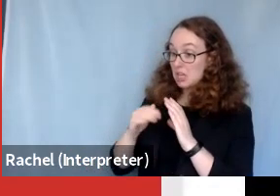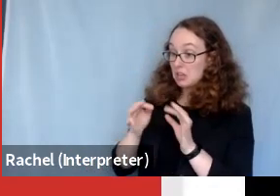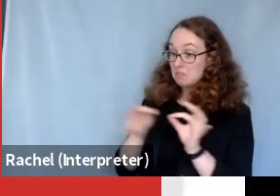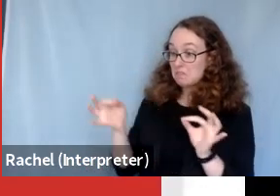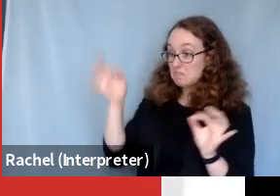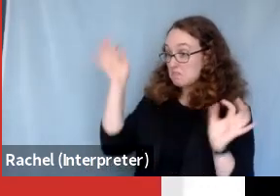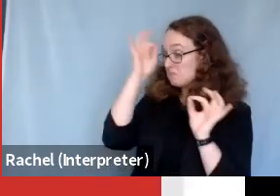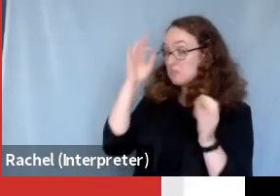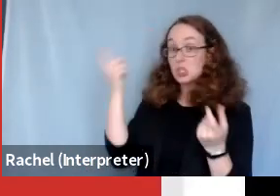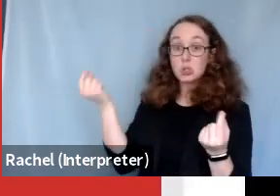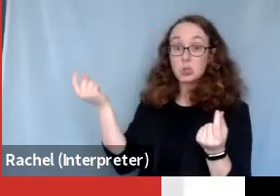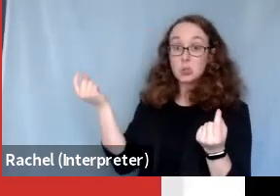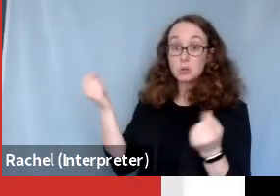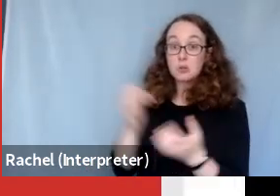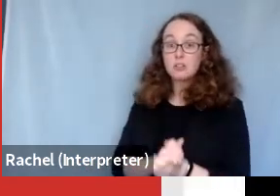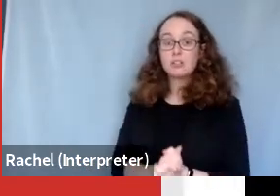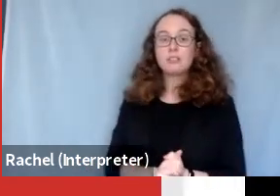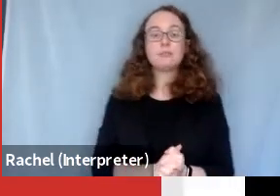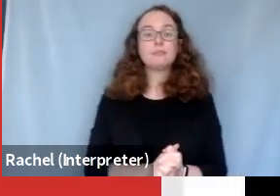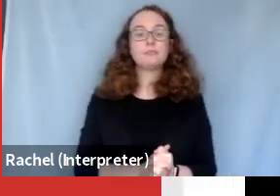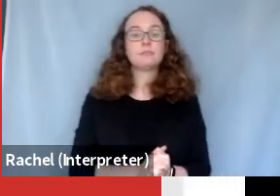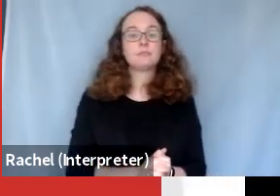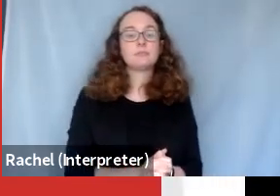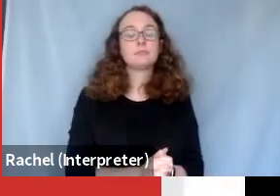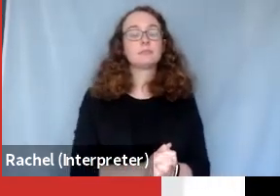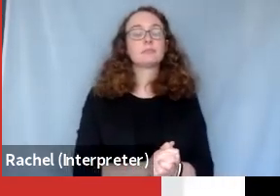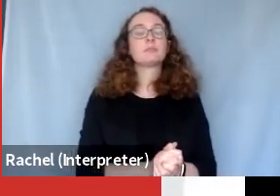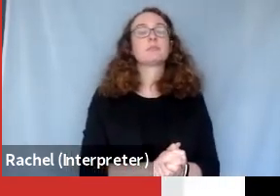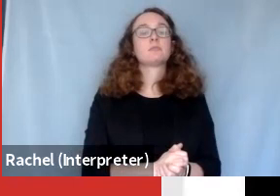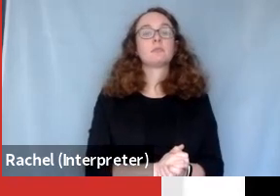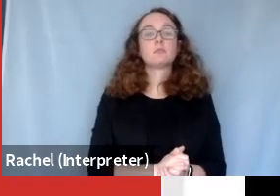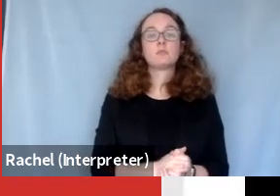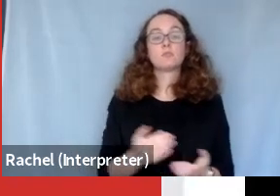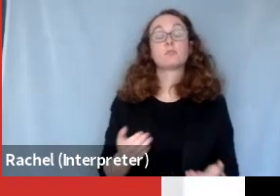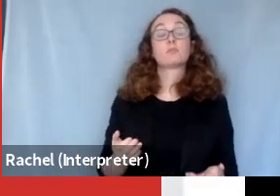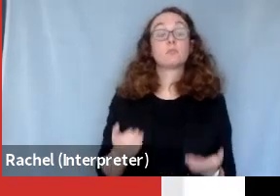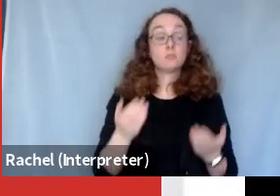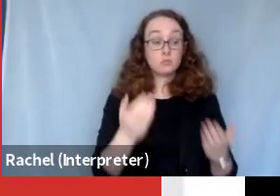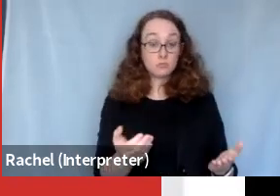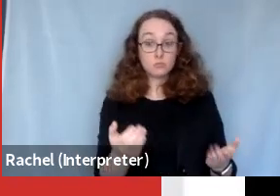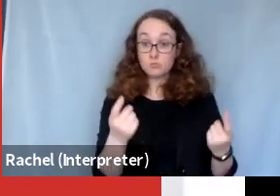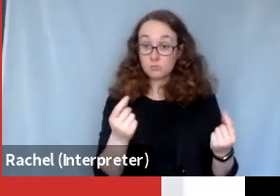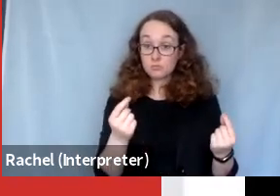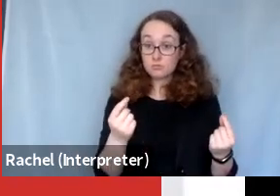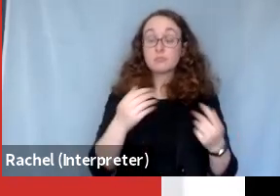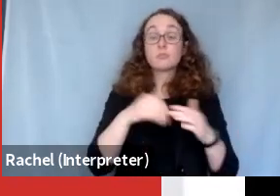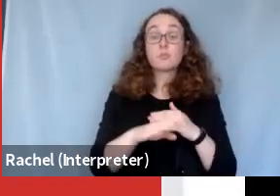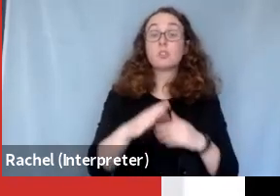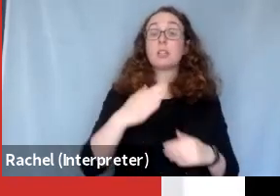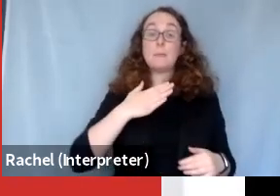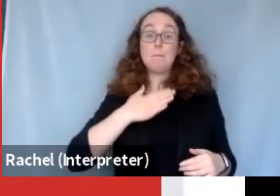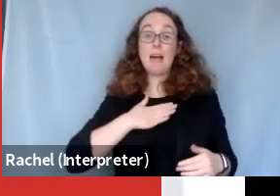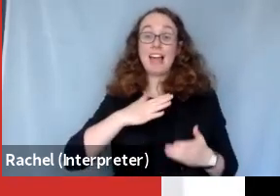So, Zamora you would do your, you would go into your my student portal that's going to be for your username